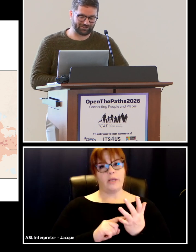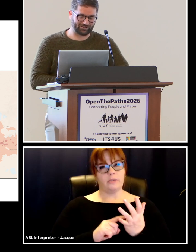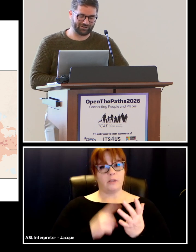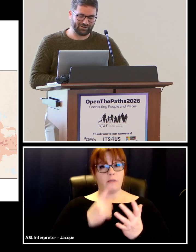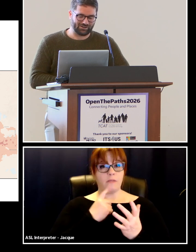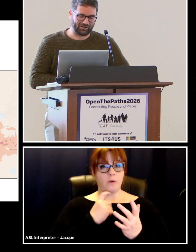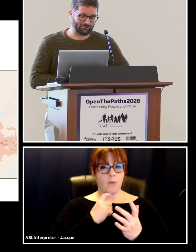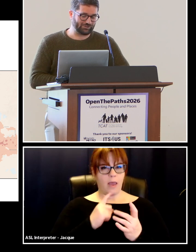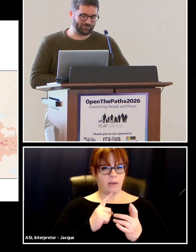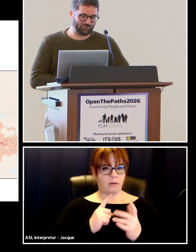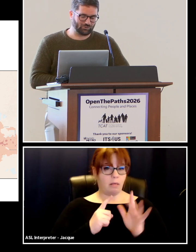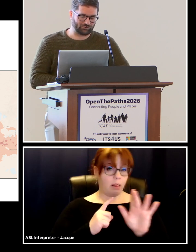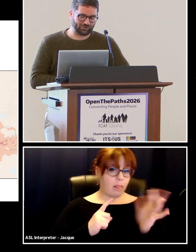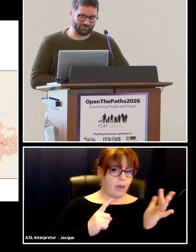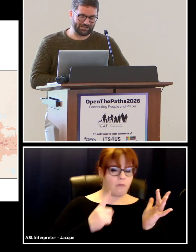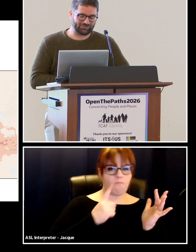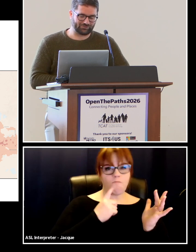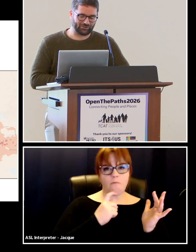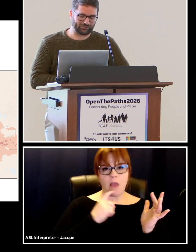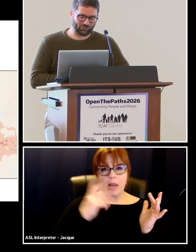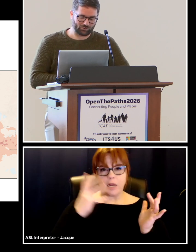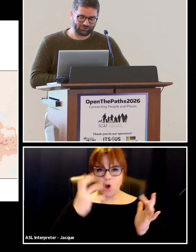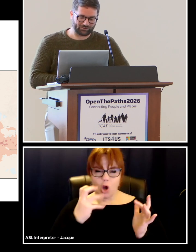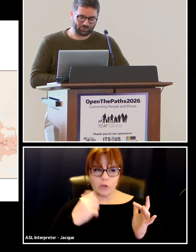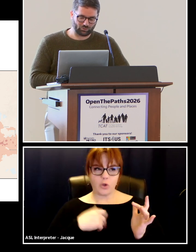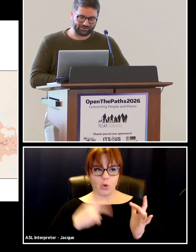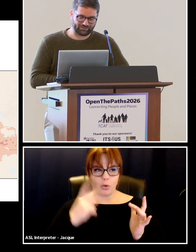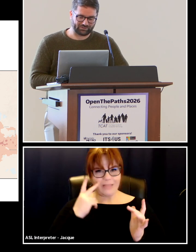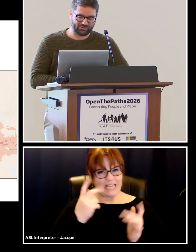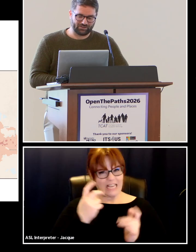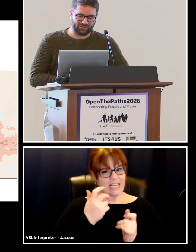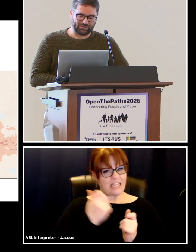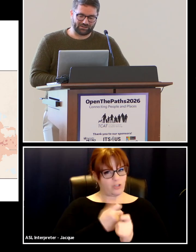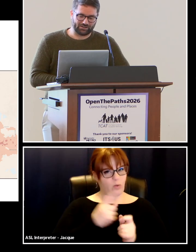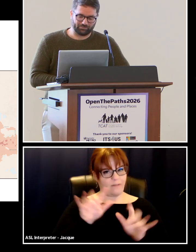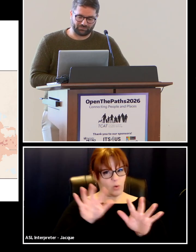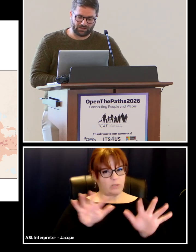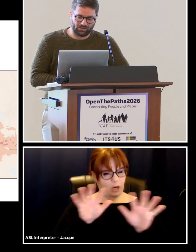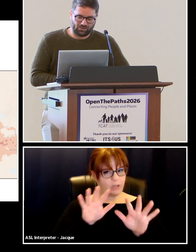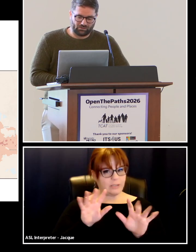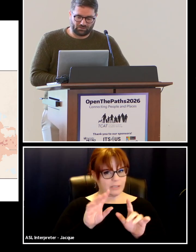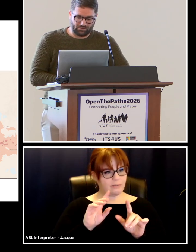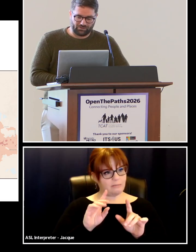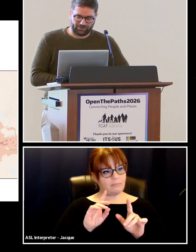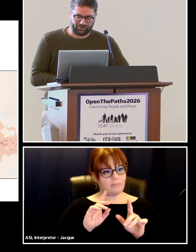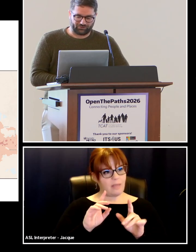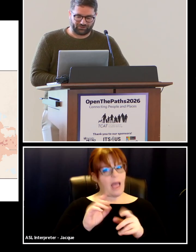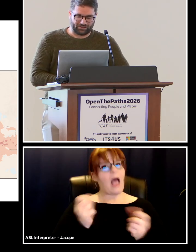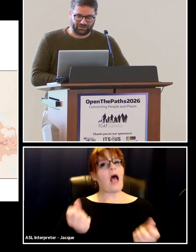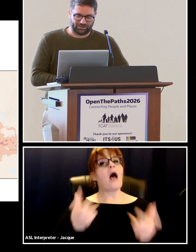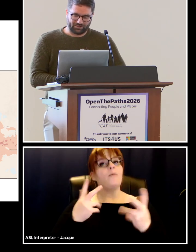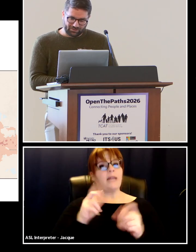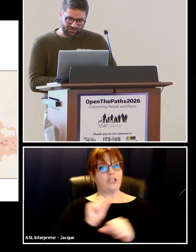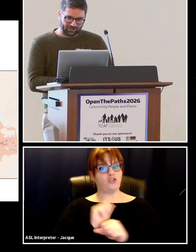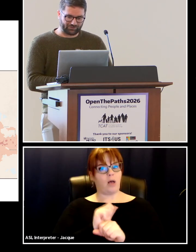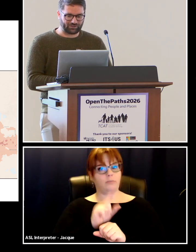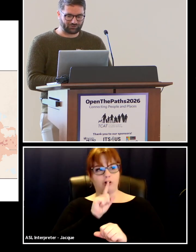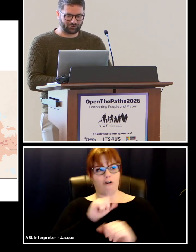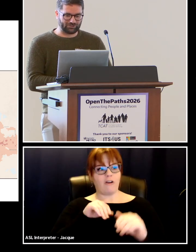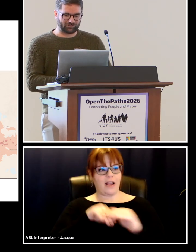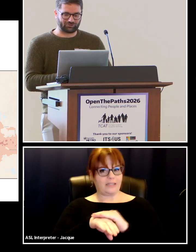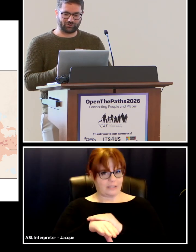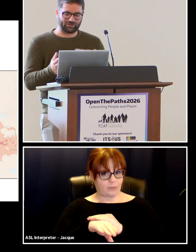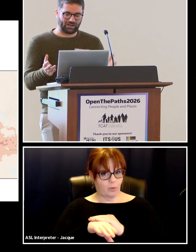that are uh, reachable from each of those origin points. Um there's uh essentially just showing